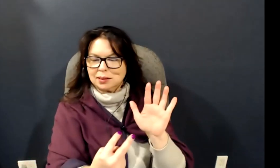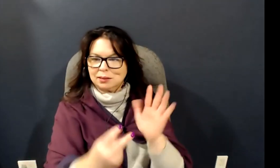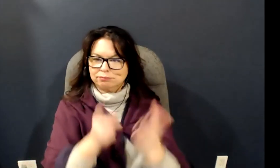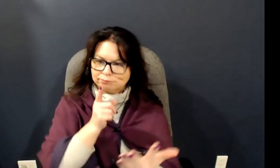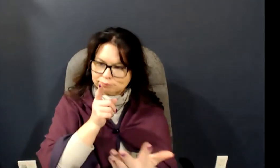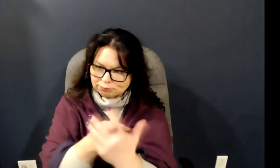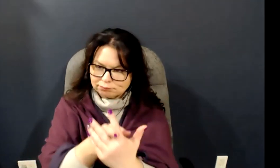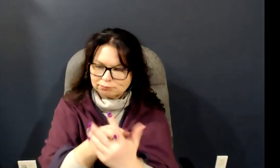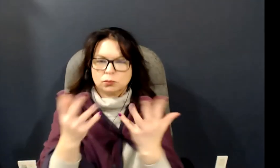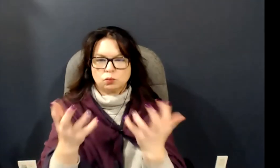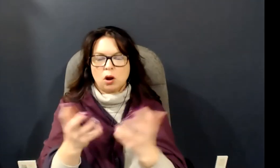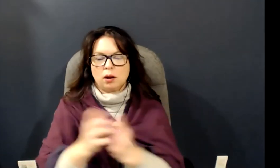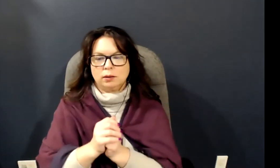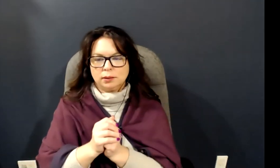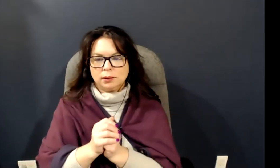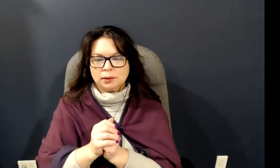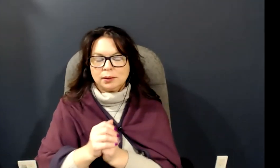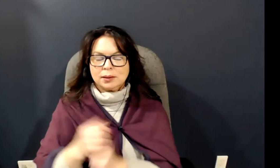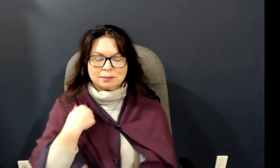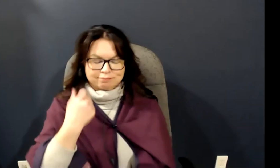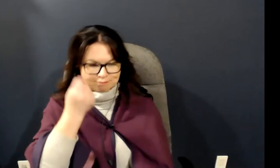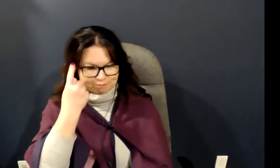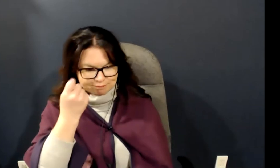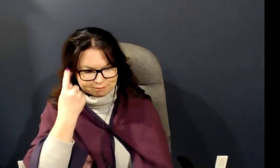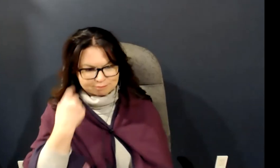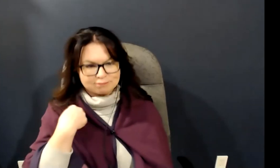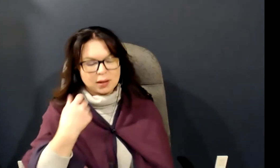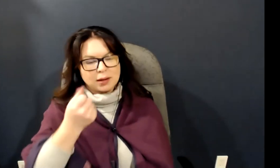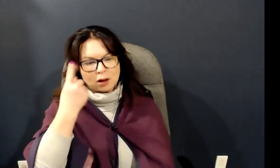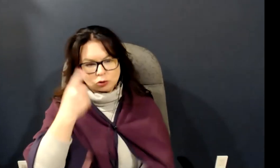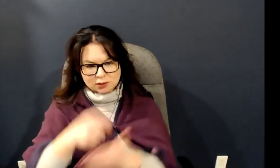where everybody's waiting for the video, I mean, everything is so visually driven and